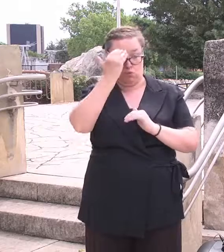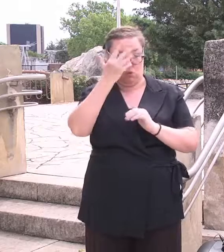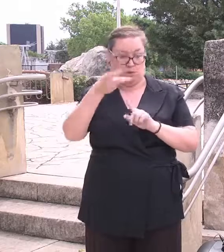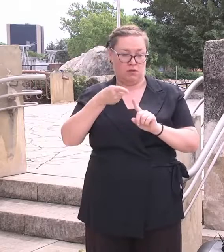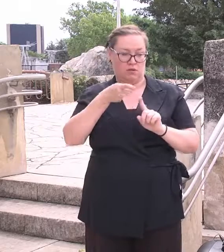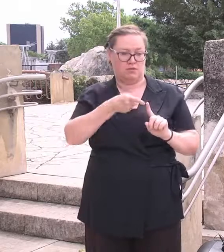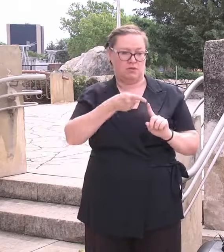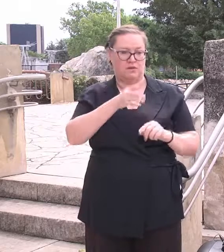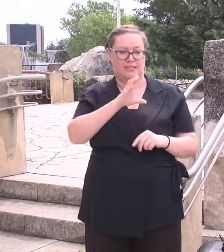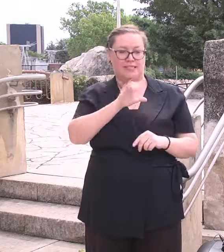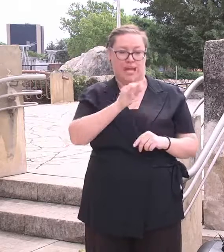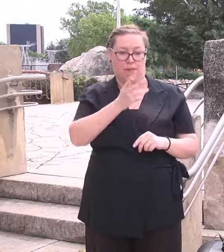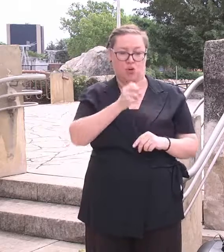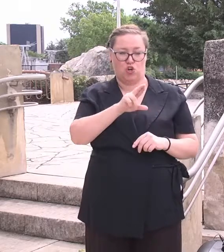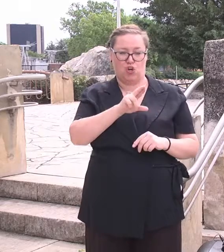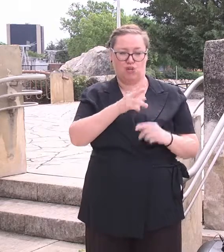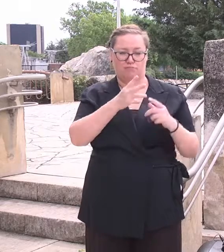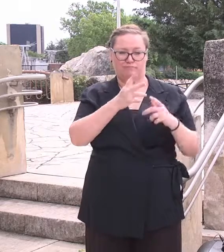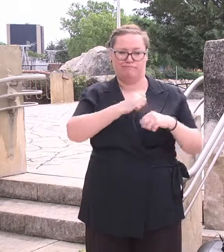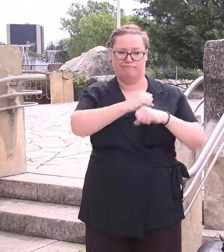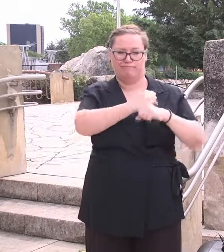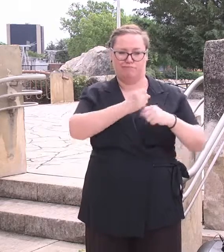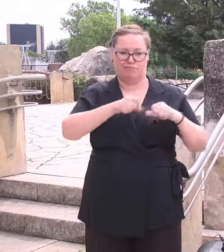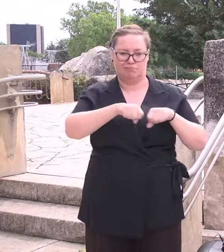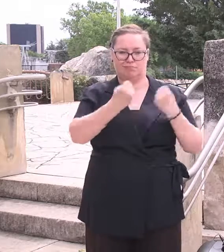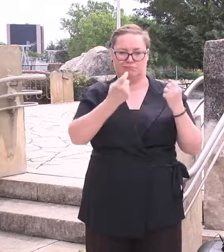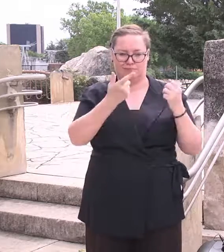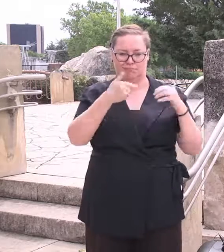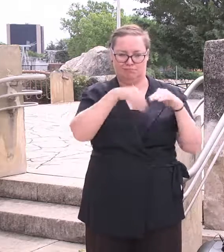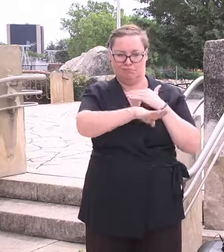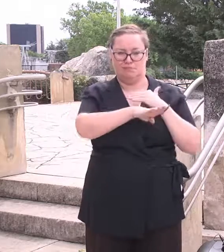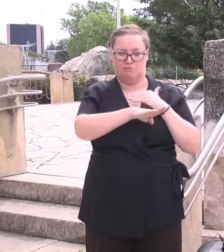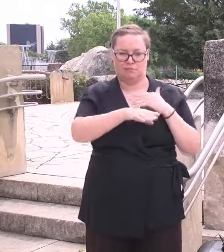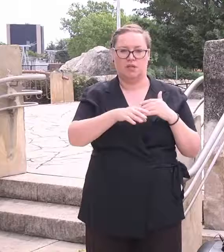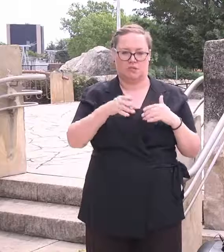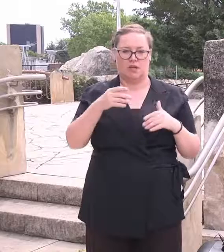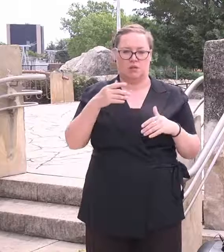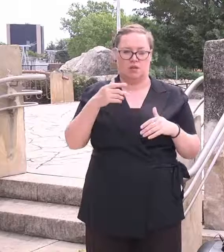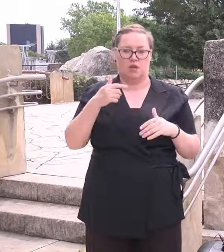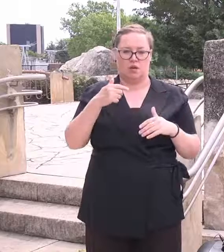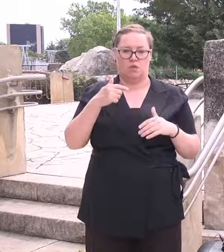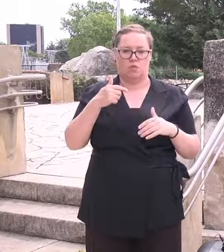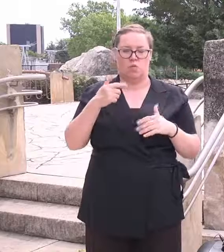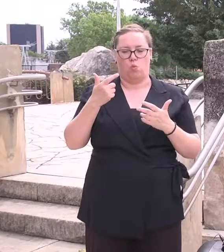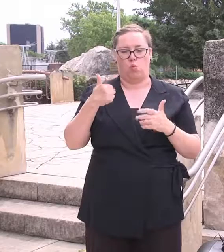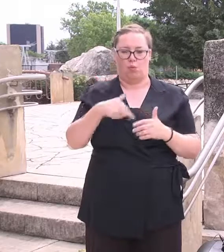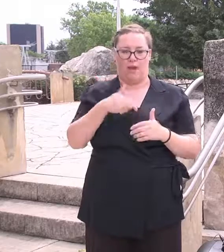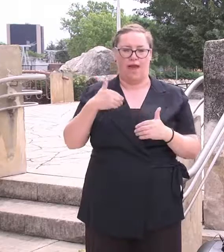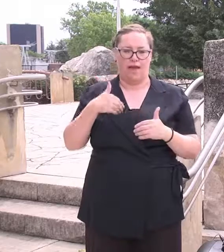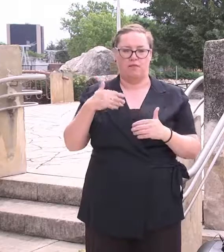Cyber incident uh we did give out uh the city of witas Department shared um on Tuesday the